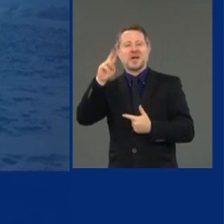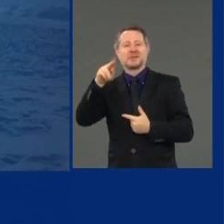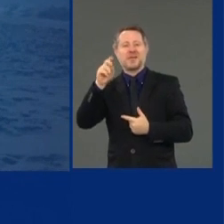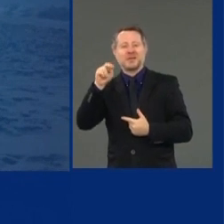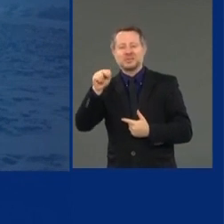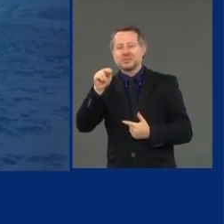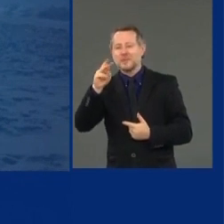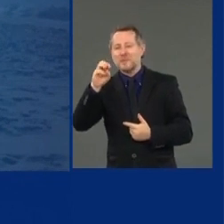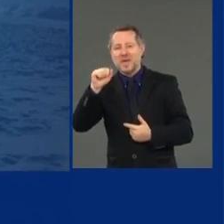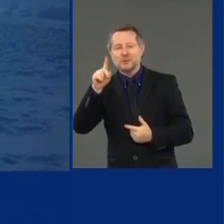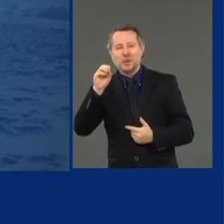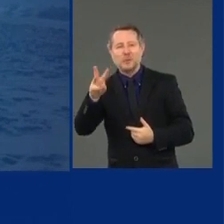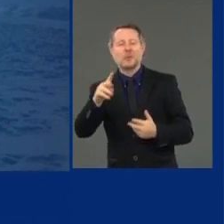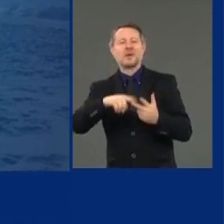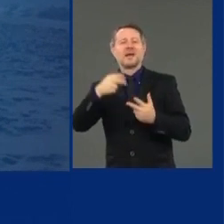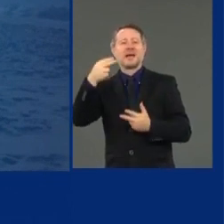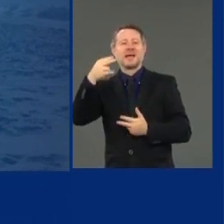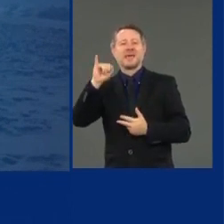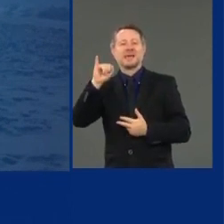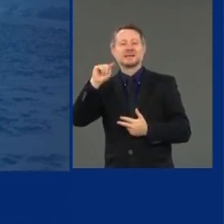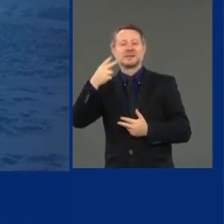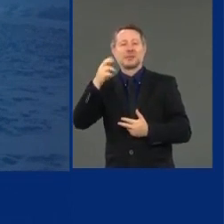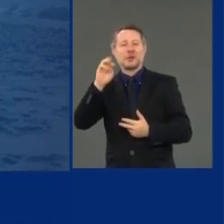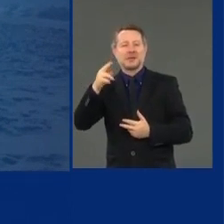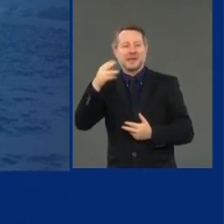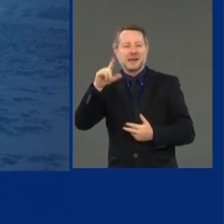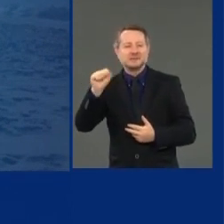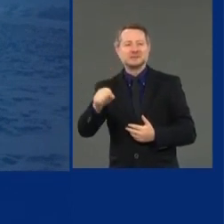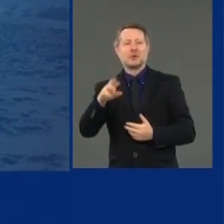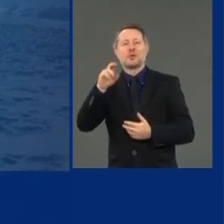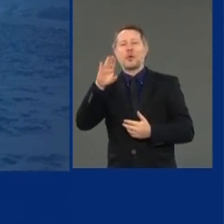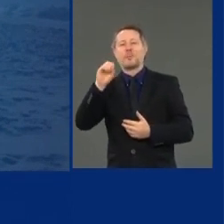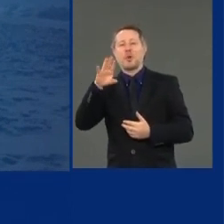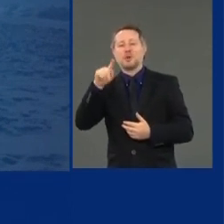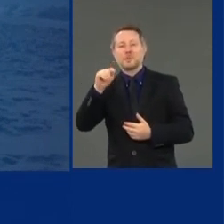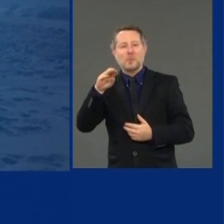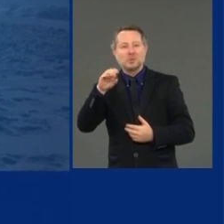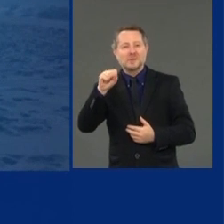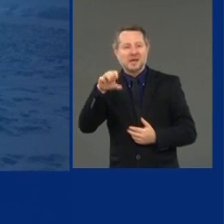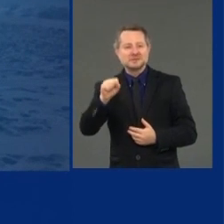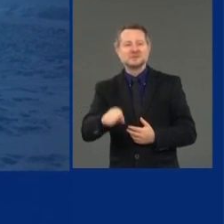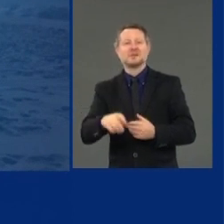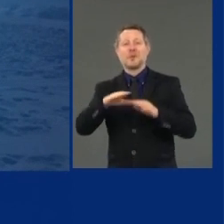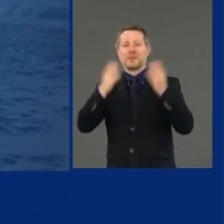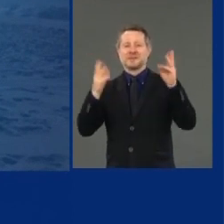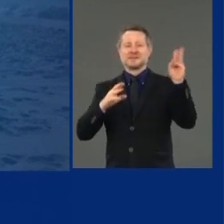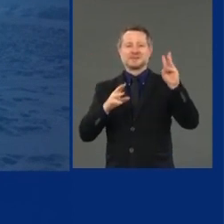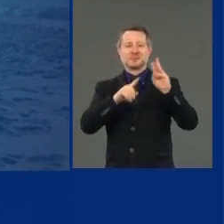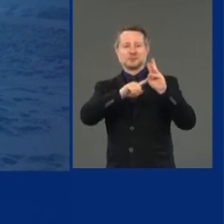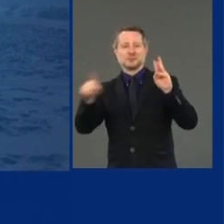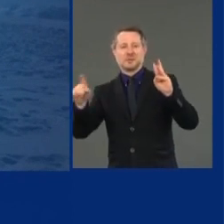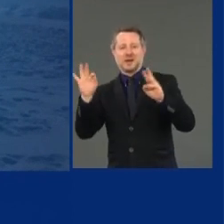WEEKEND. DOWN STATE BEACHES, THEY ARE ON LONG ISLAND, THOSE BEACHES OPEN